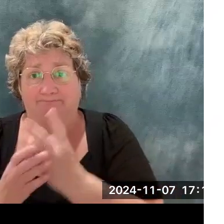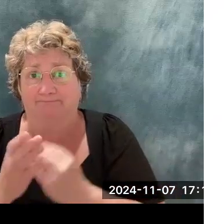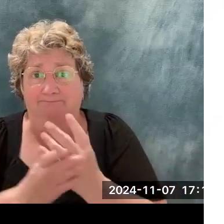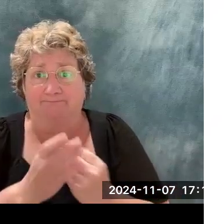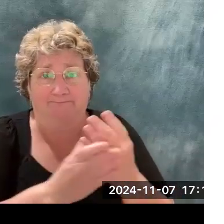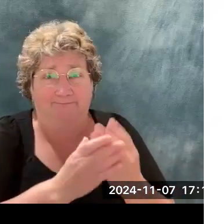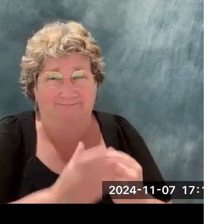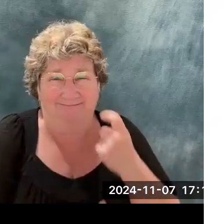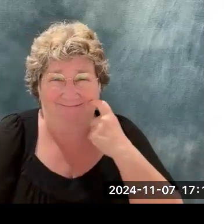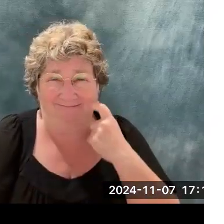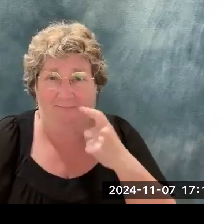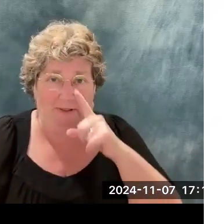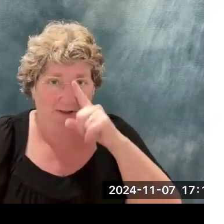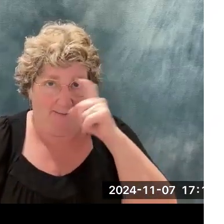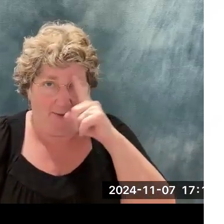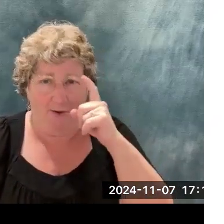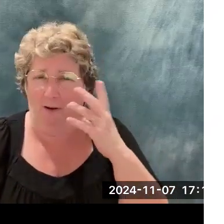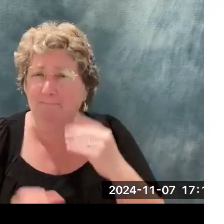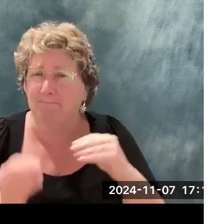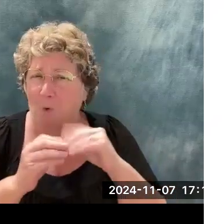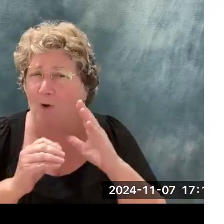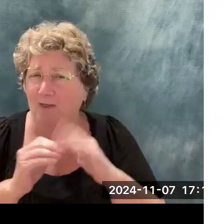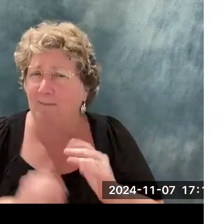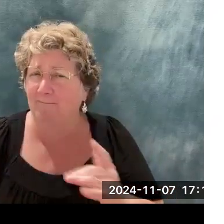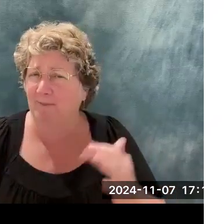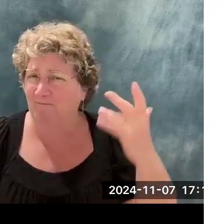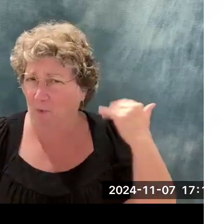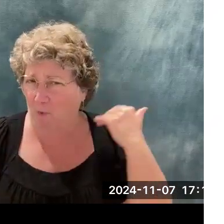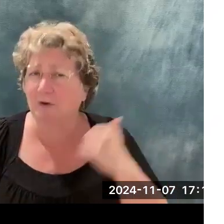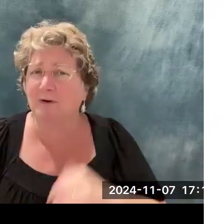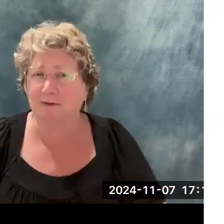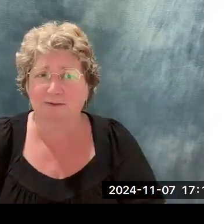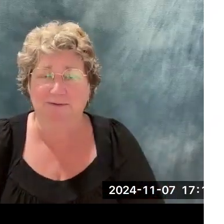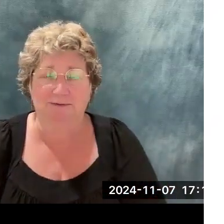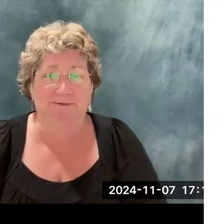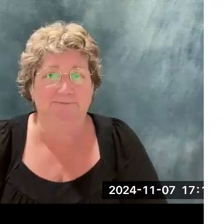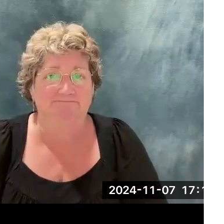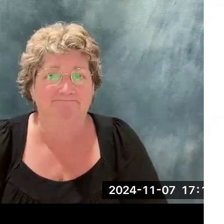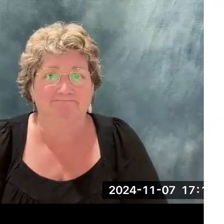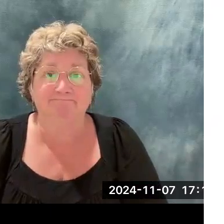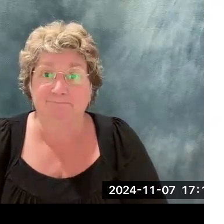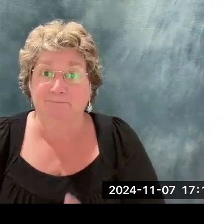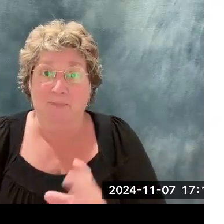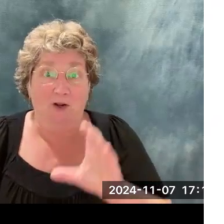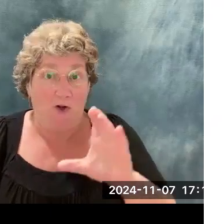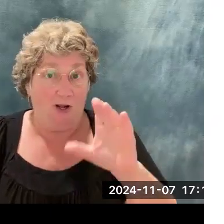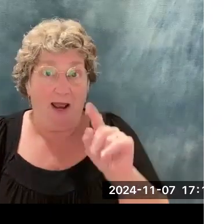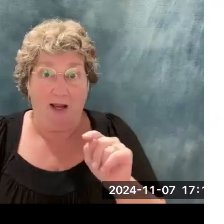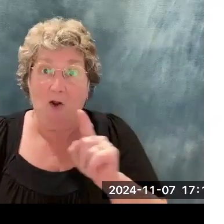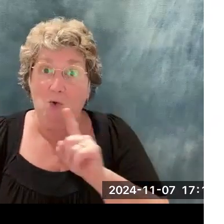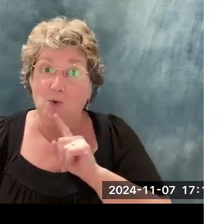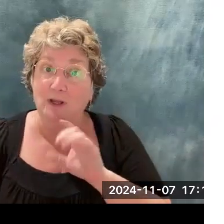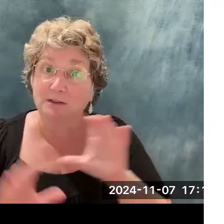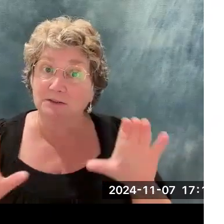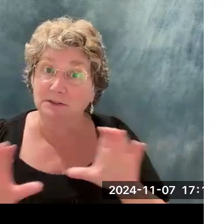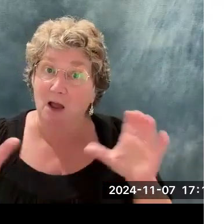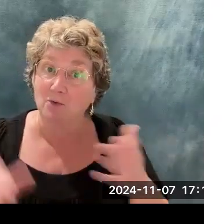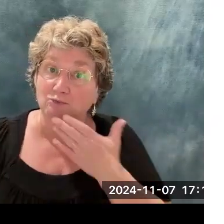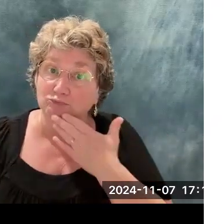from previous years, and while Connecticut has done a really good job of providing resources